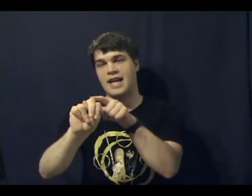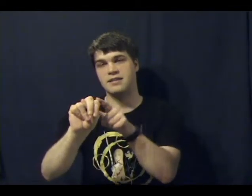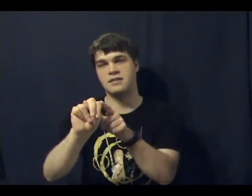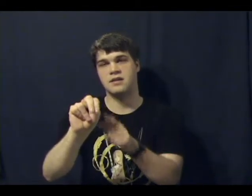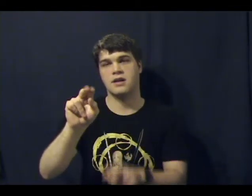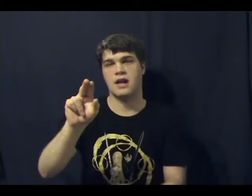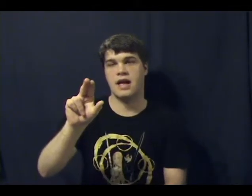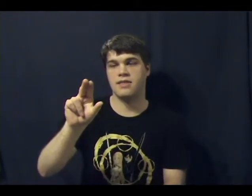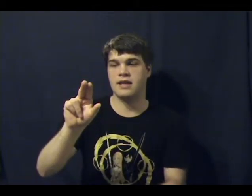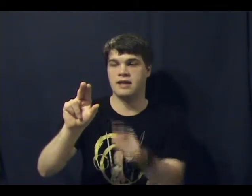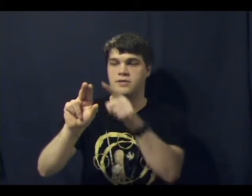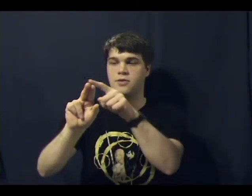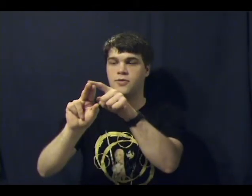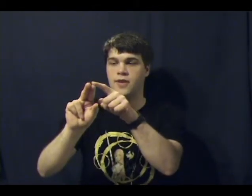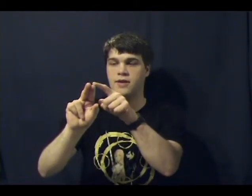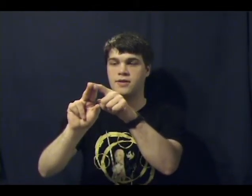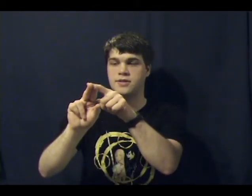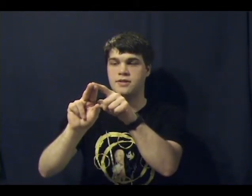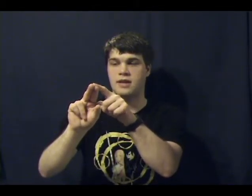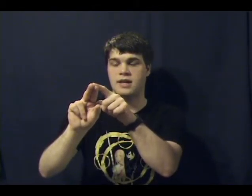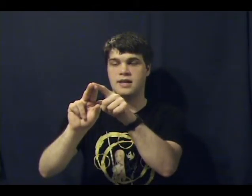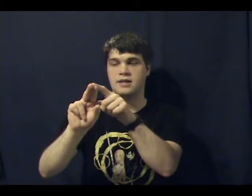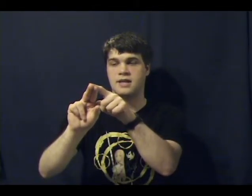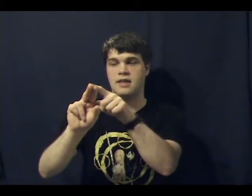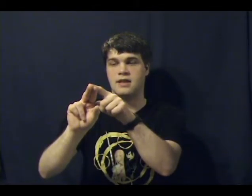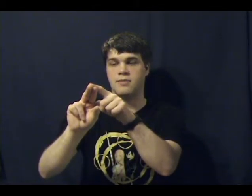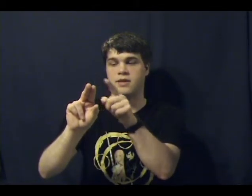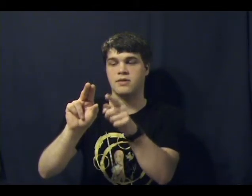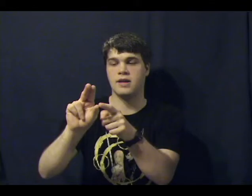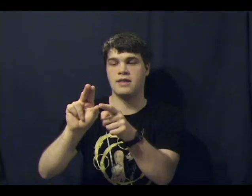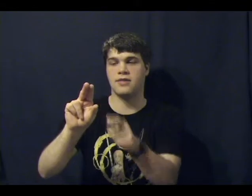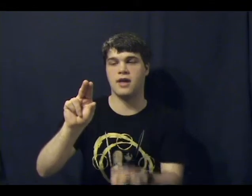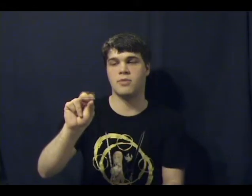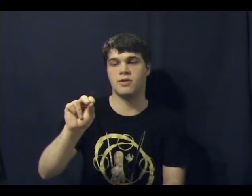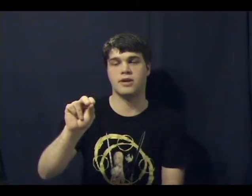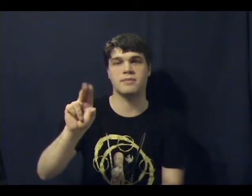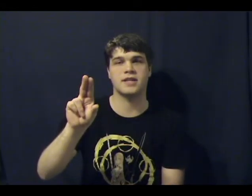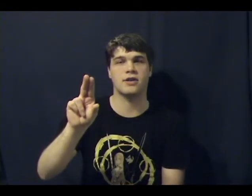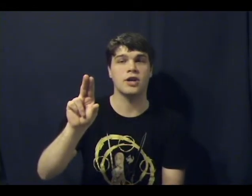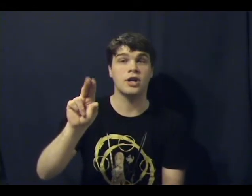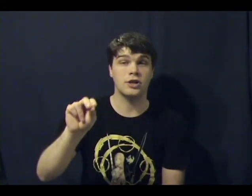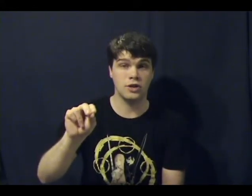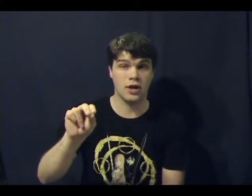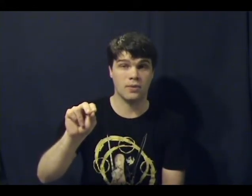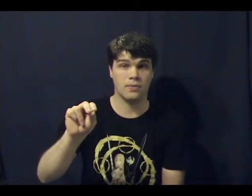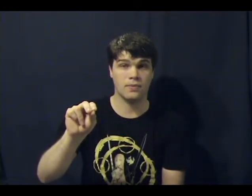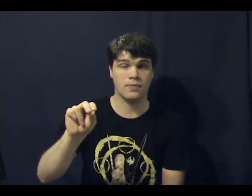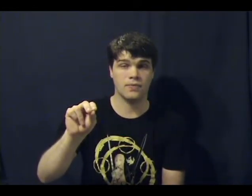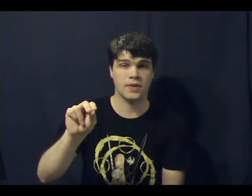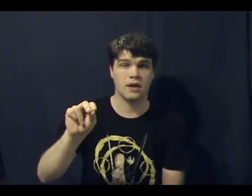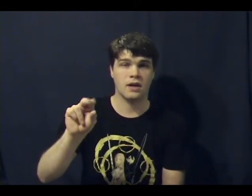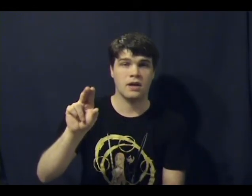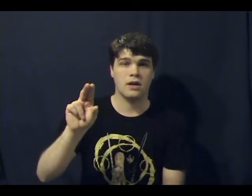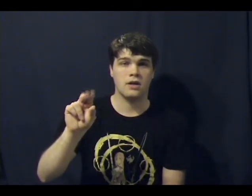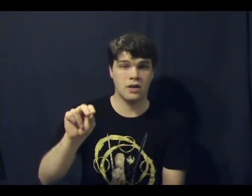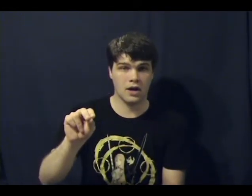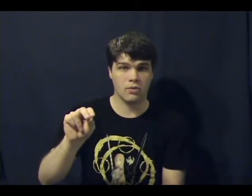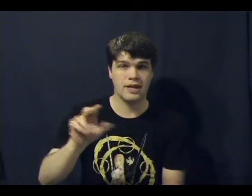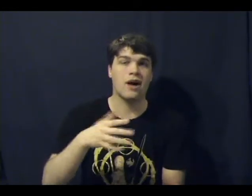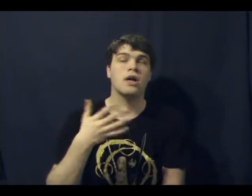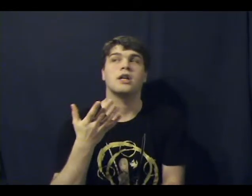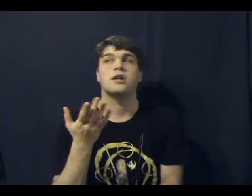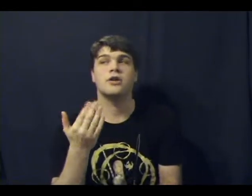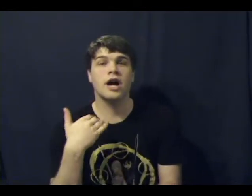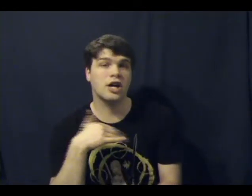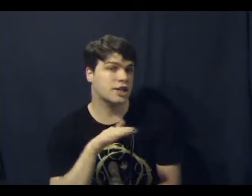and the two figures, the index and the middle and the thumb are going to come together, no. No. Now you're not going